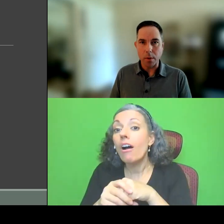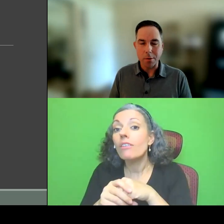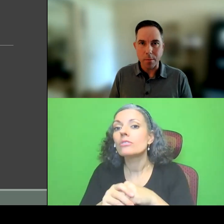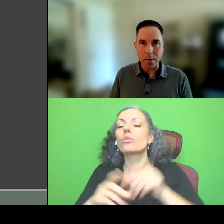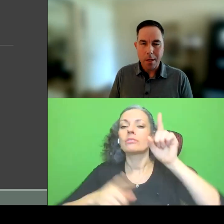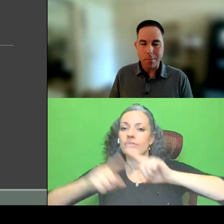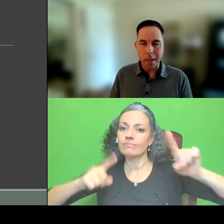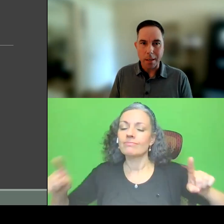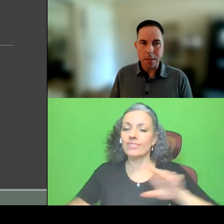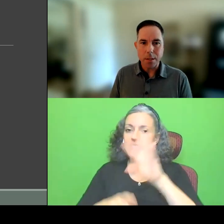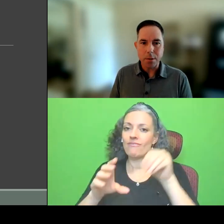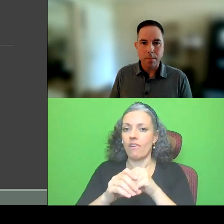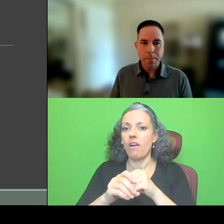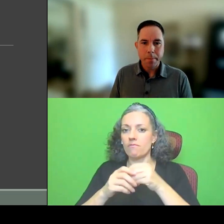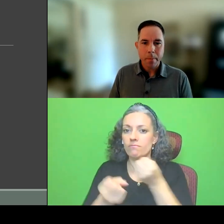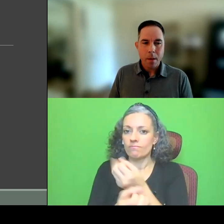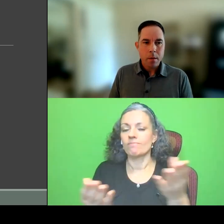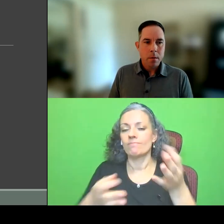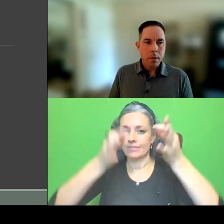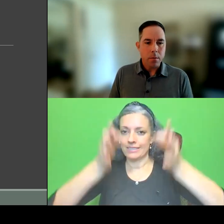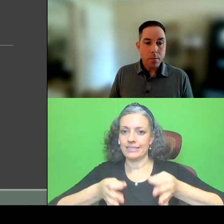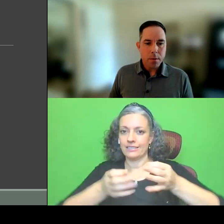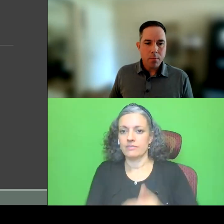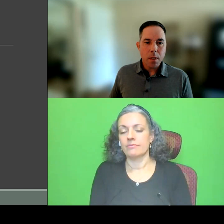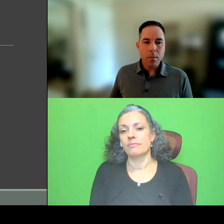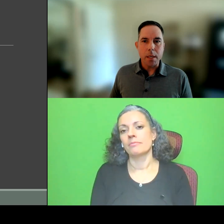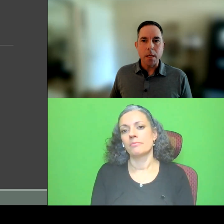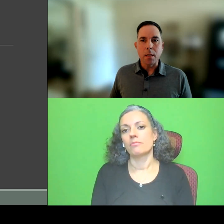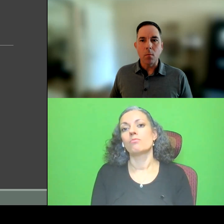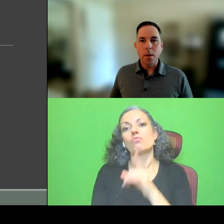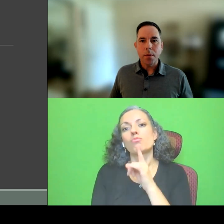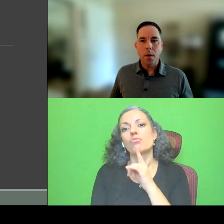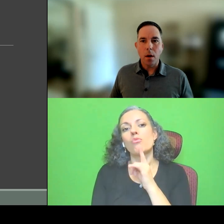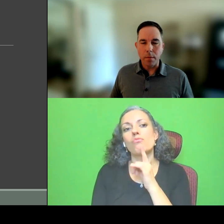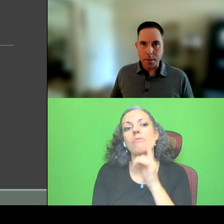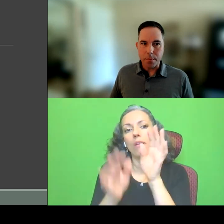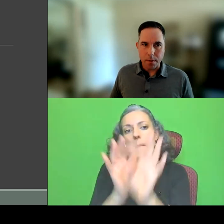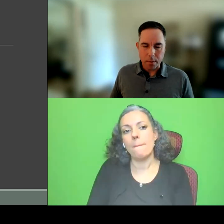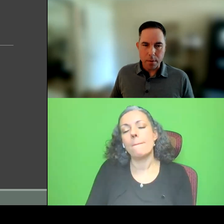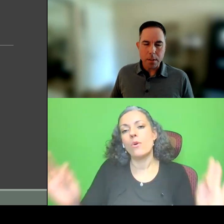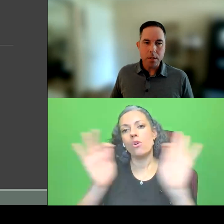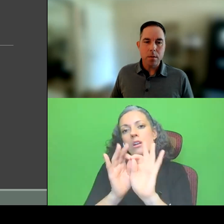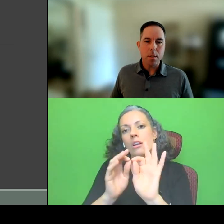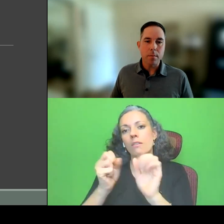to contribute to making a decision. It's really, really key with all these different influences.